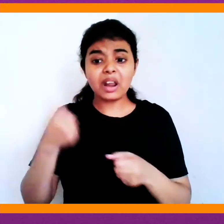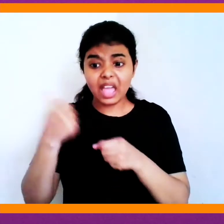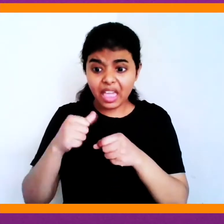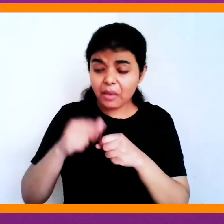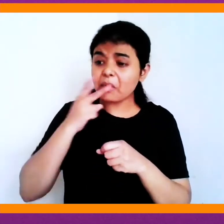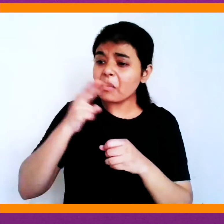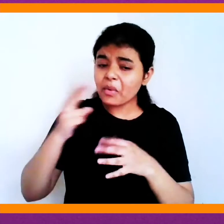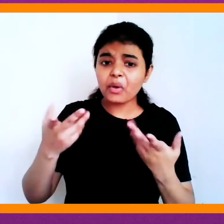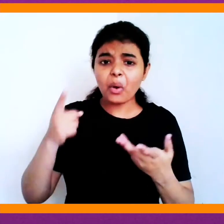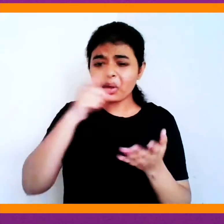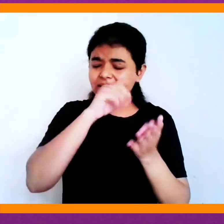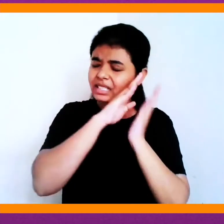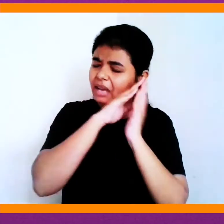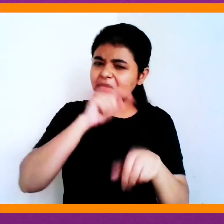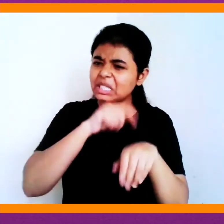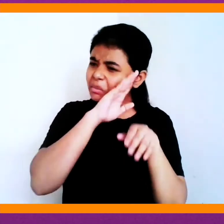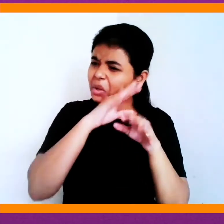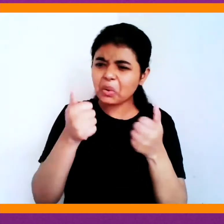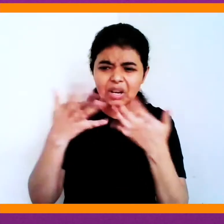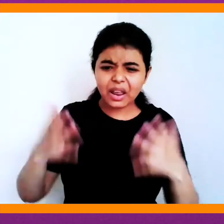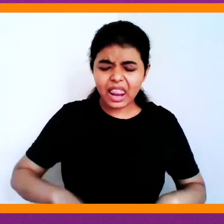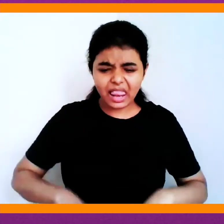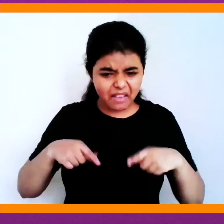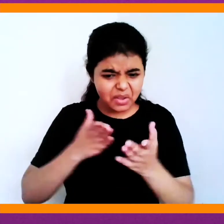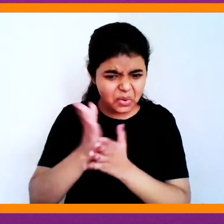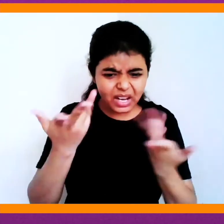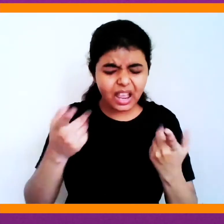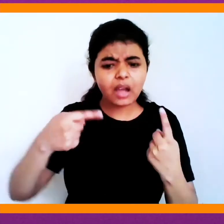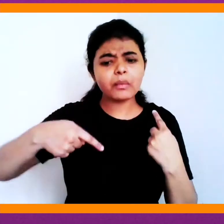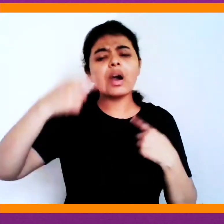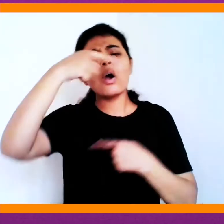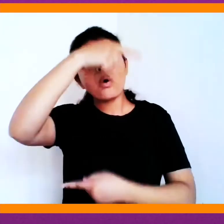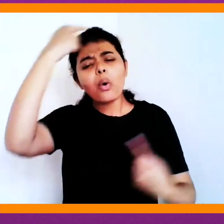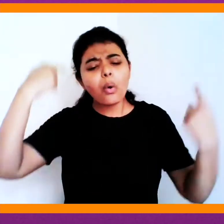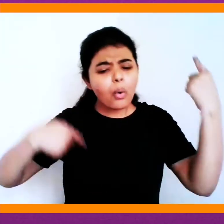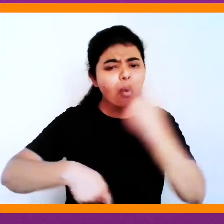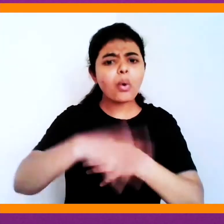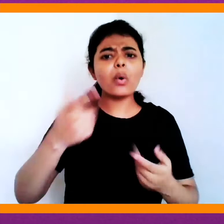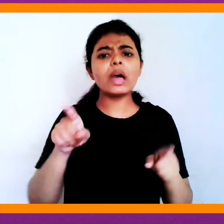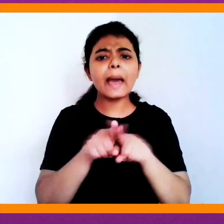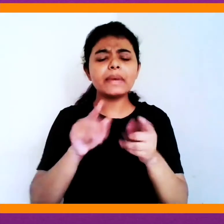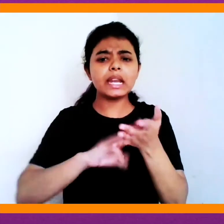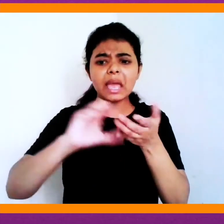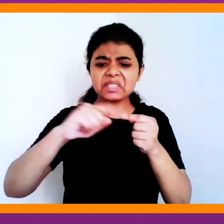it excessive nutrition it is poor nutrition maybe a heavy amount of drinking or smoking